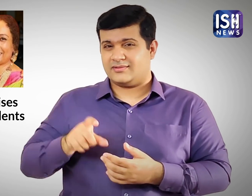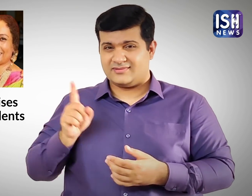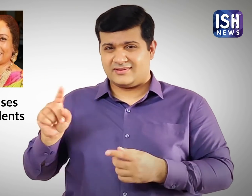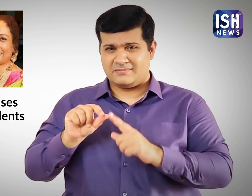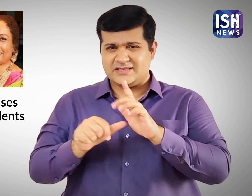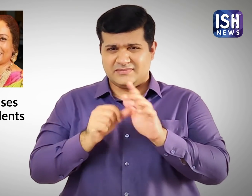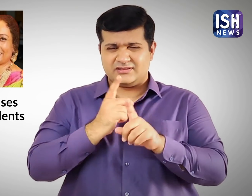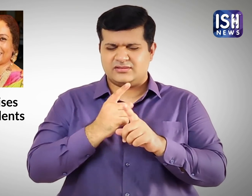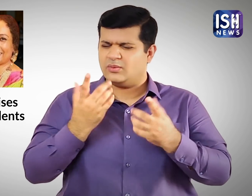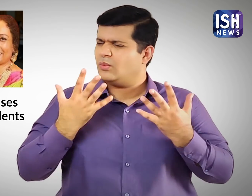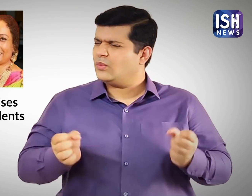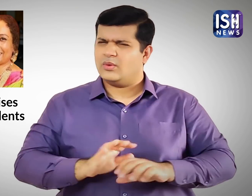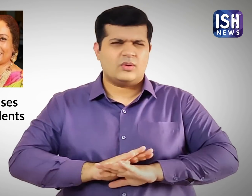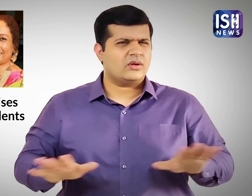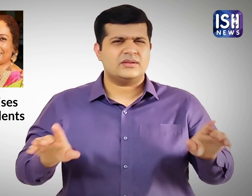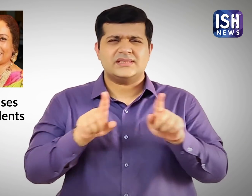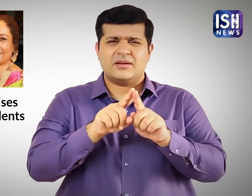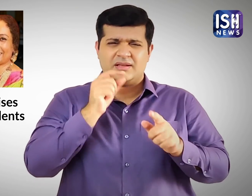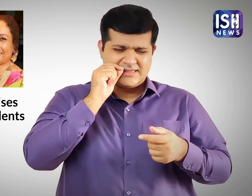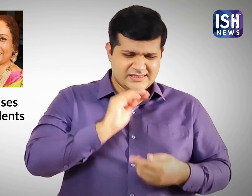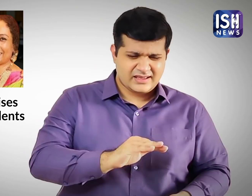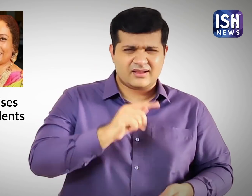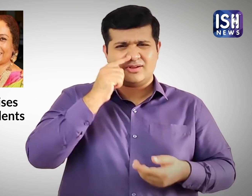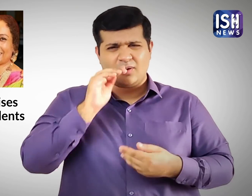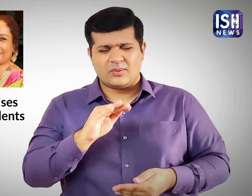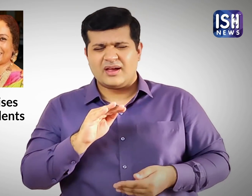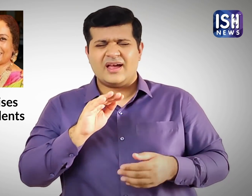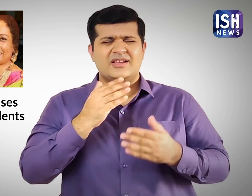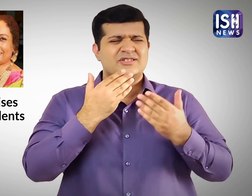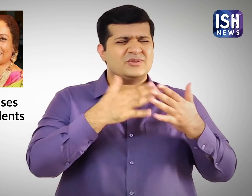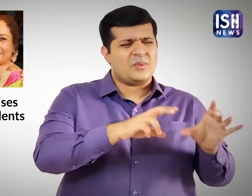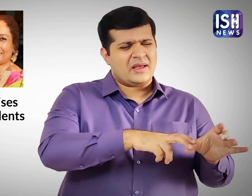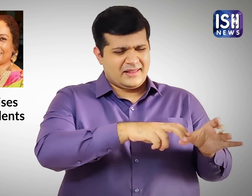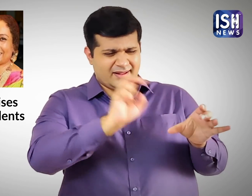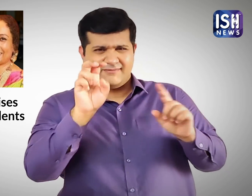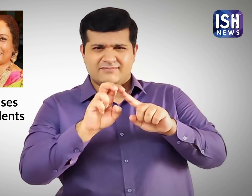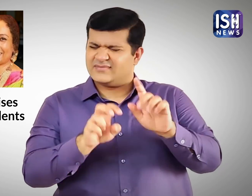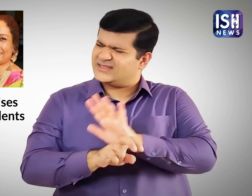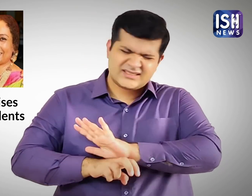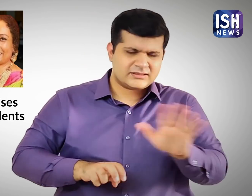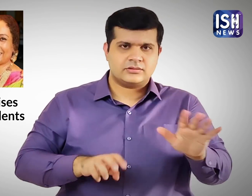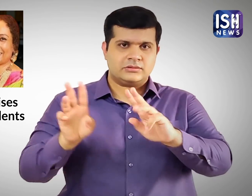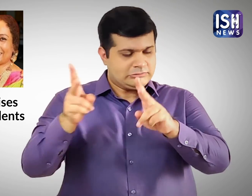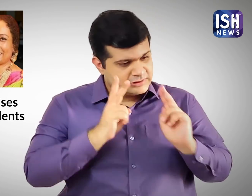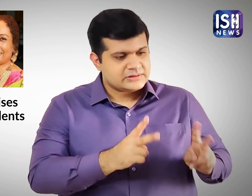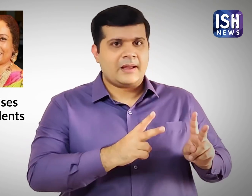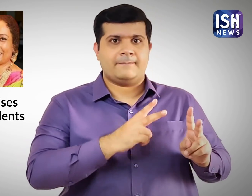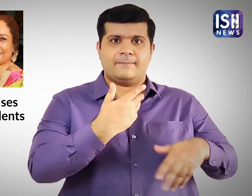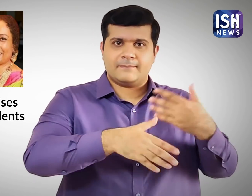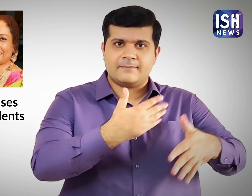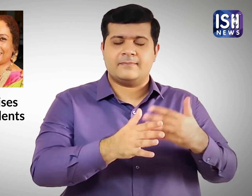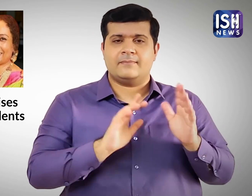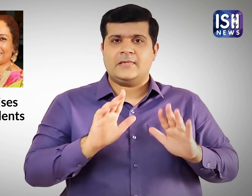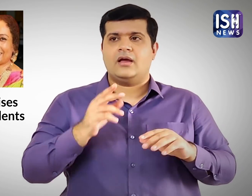The Principal did not want any of the students whether boy or a girl to drop out.